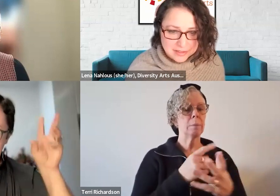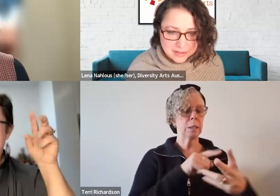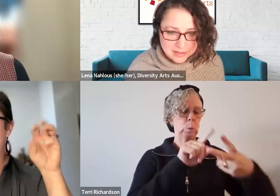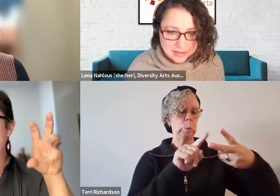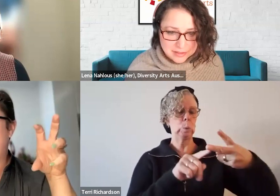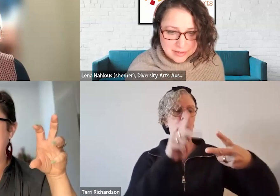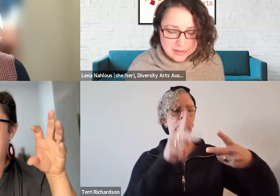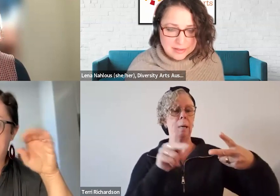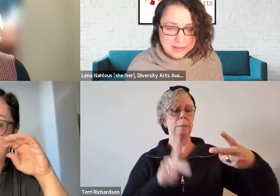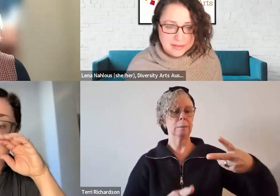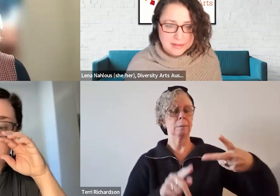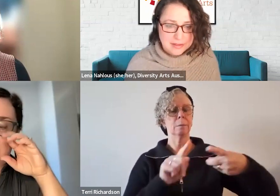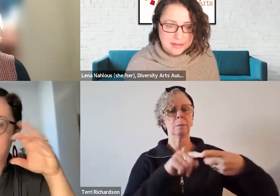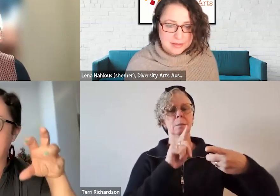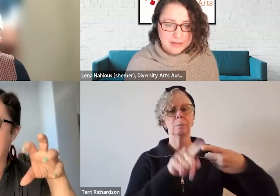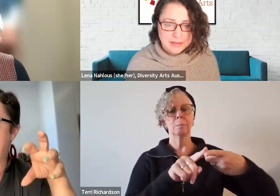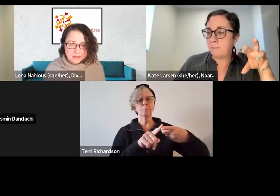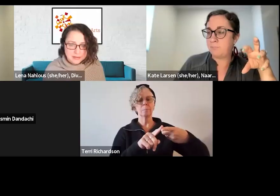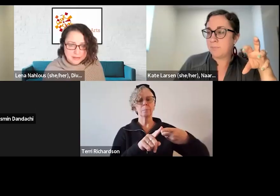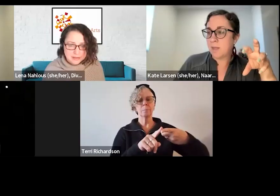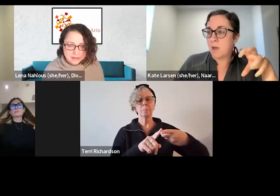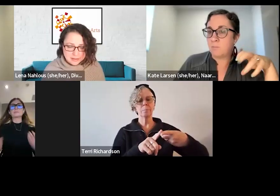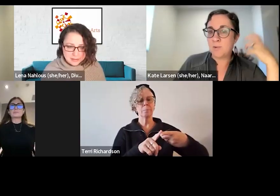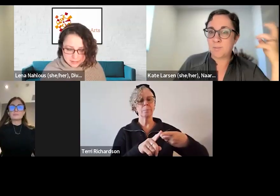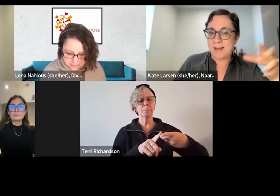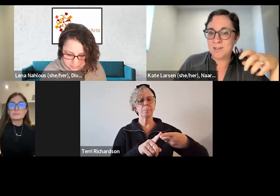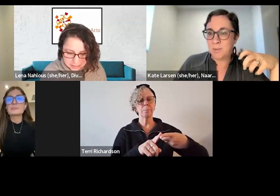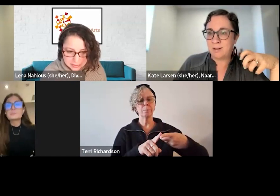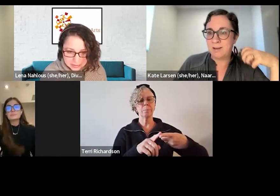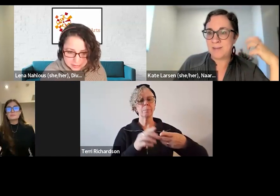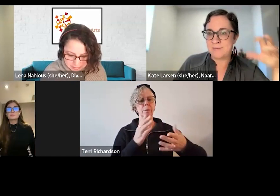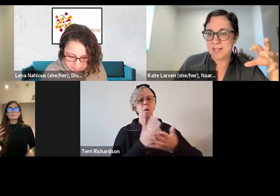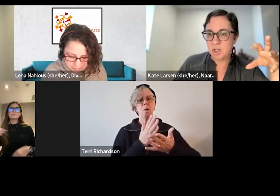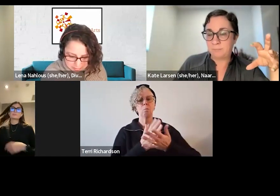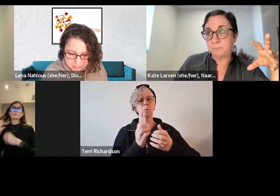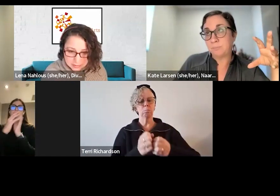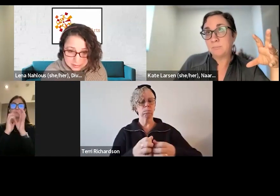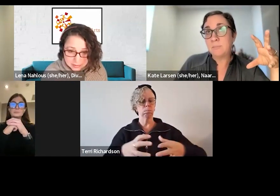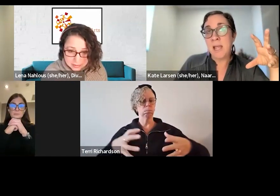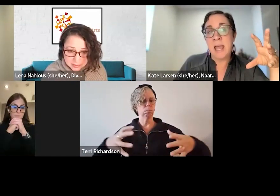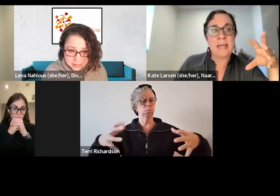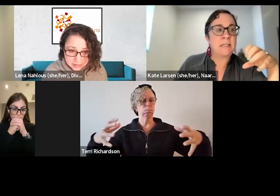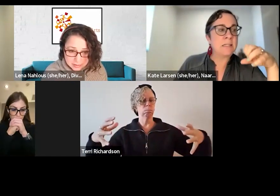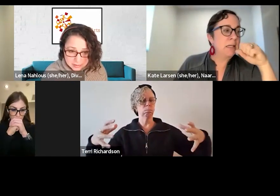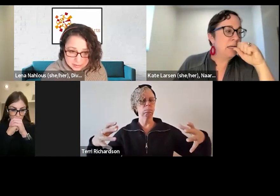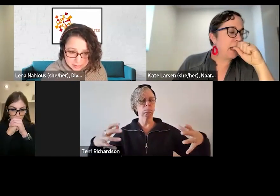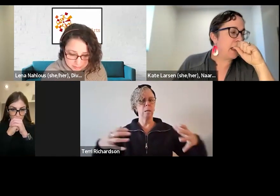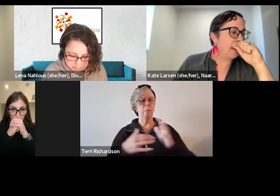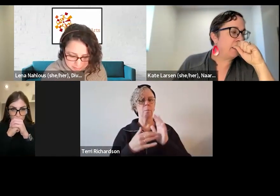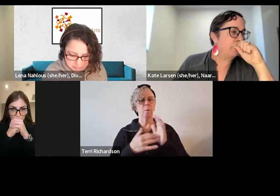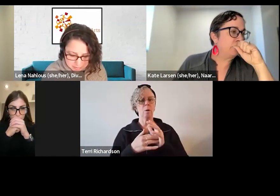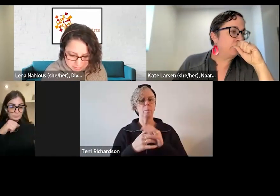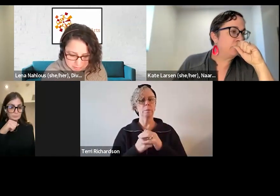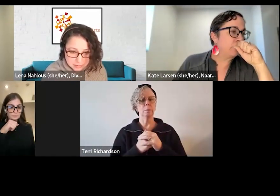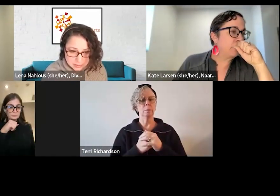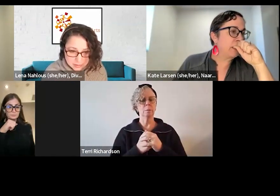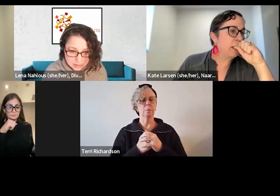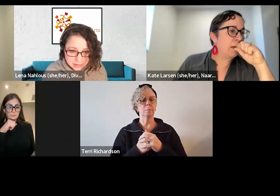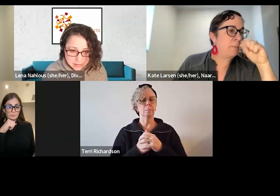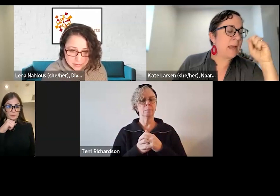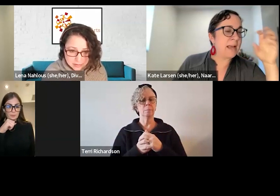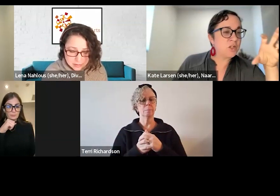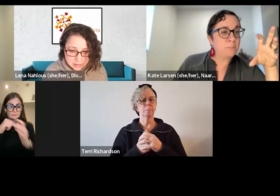So one, there's been a real groundswell of innovation and action